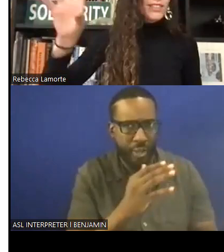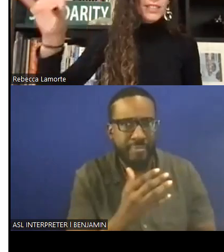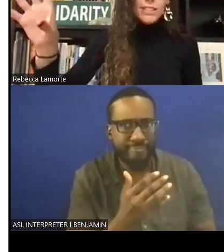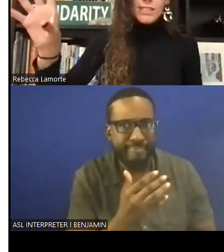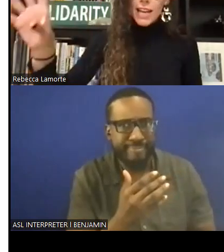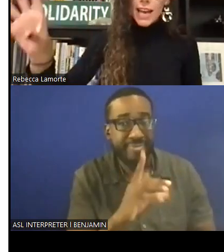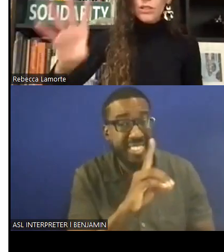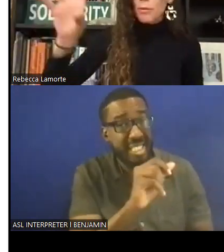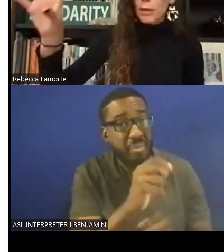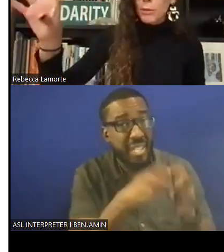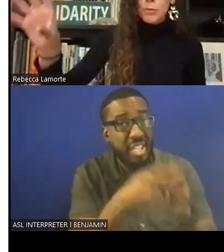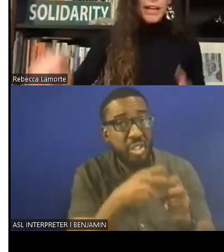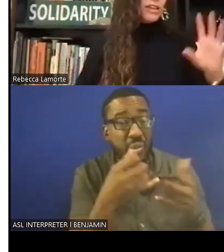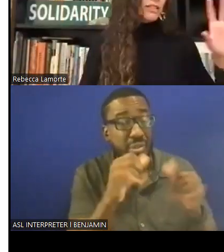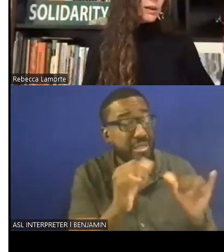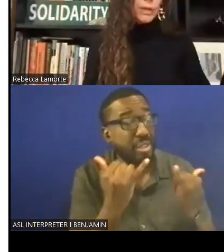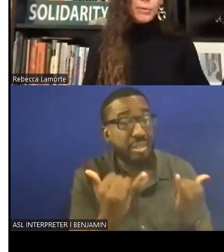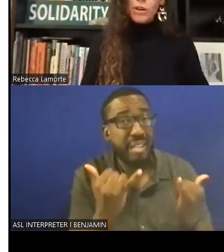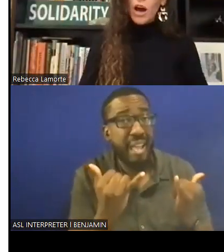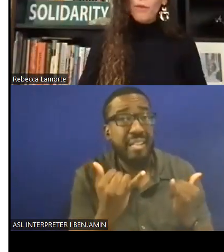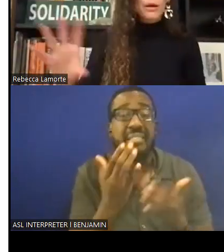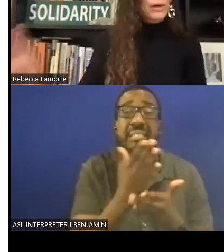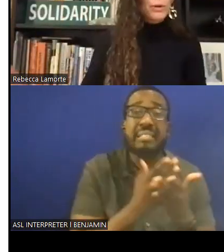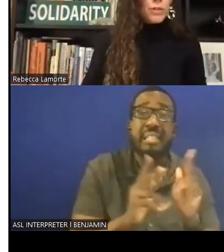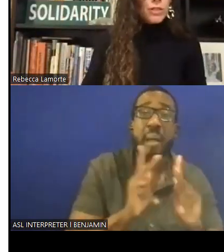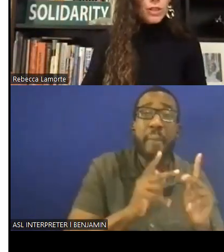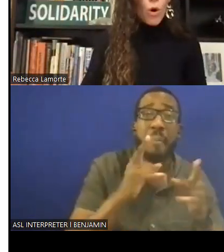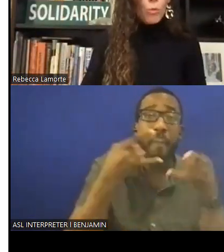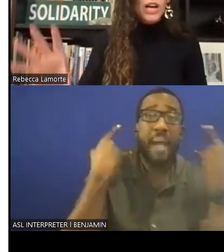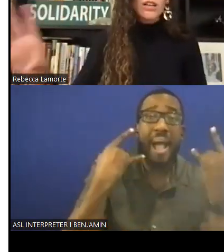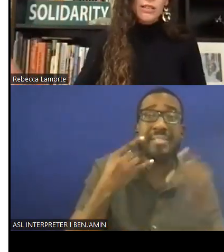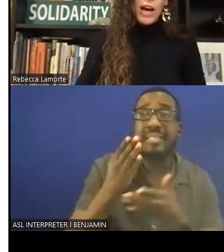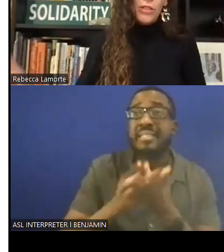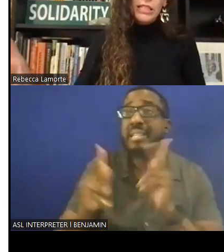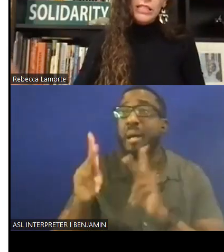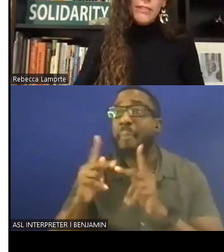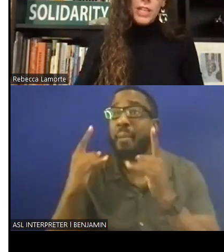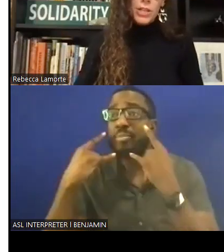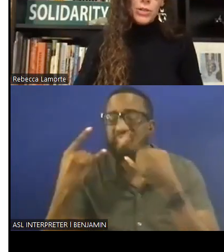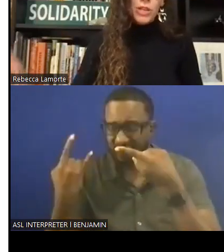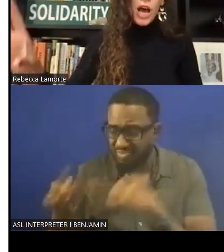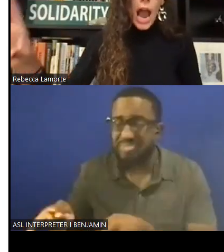It still is today. While some people are masking, some people are not, some people are still at home because of health and safety issues,